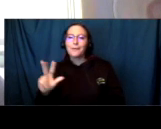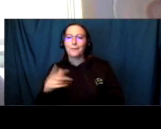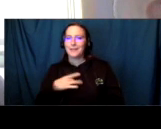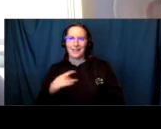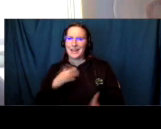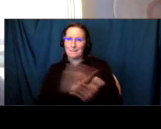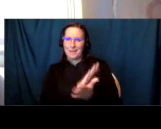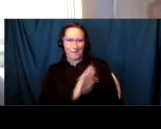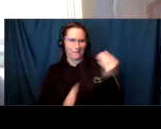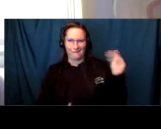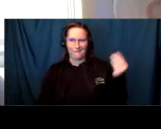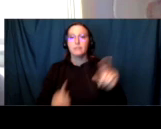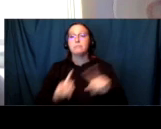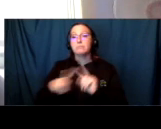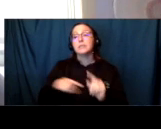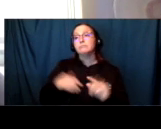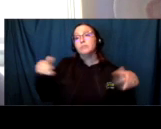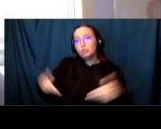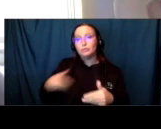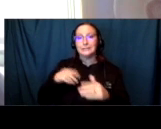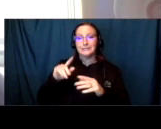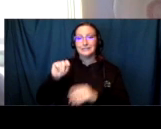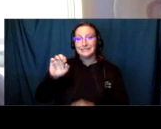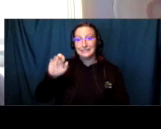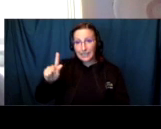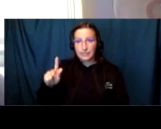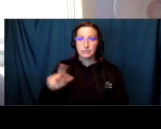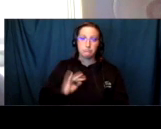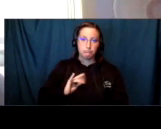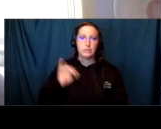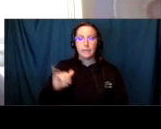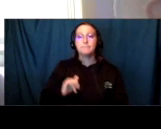introduce some of the tasks so some of those um links are in there. If you just